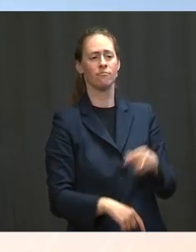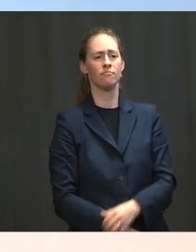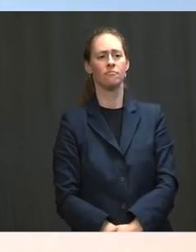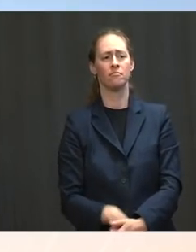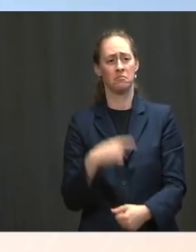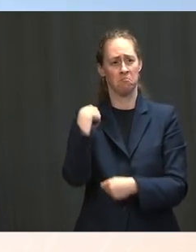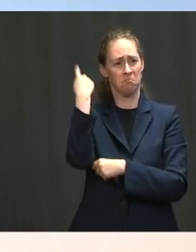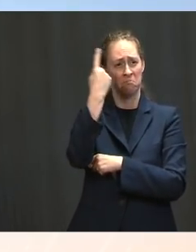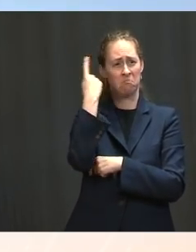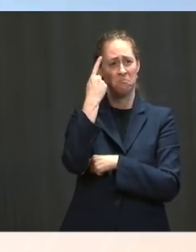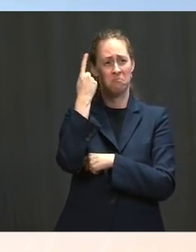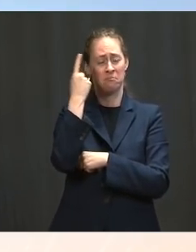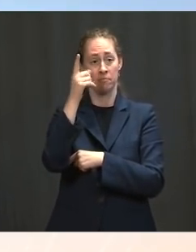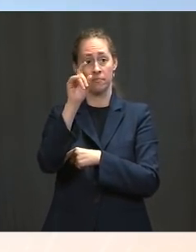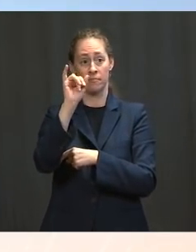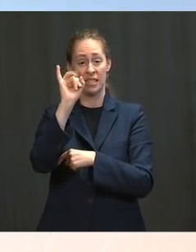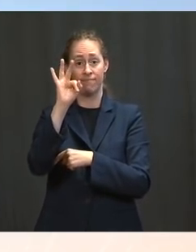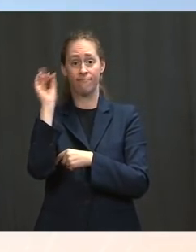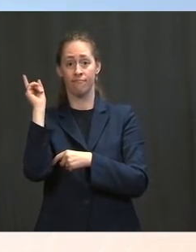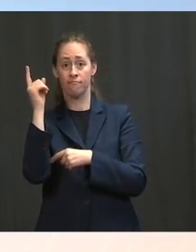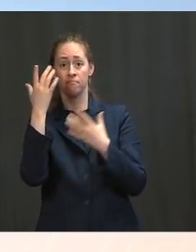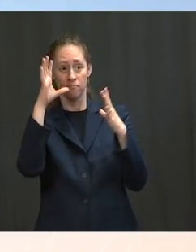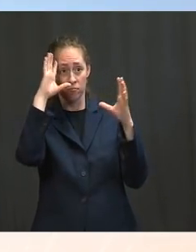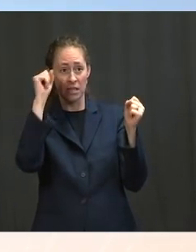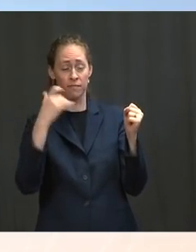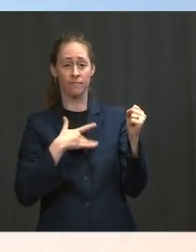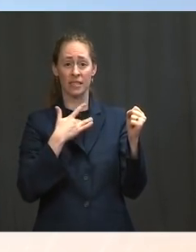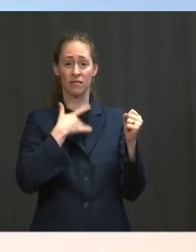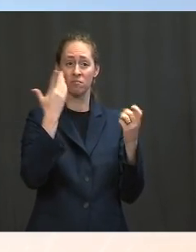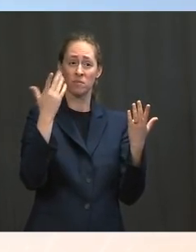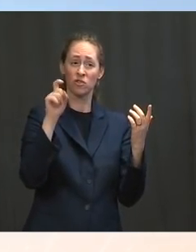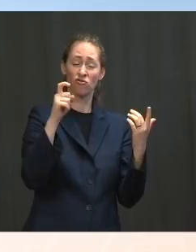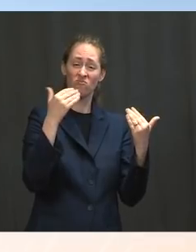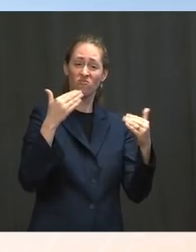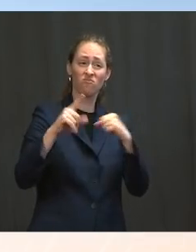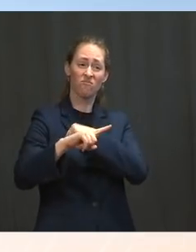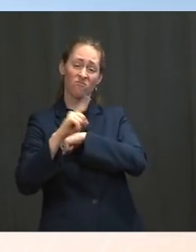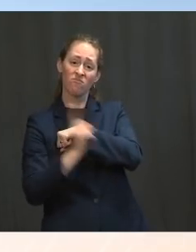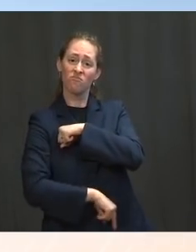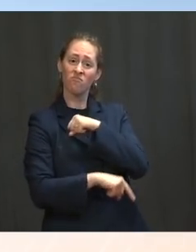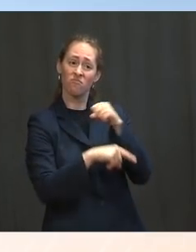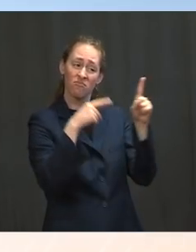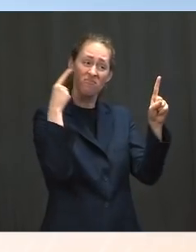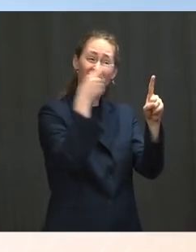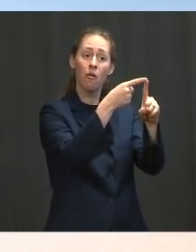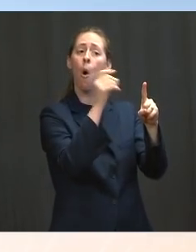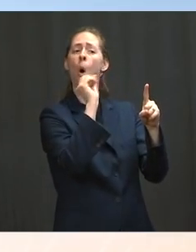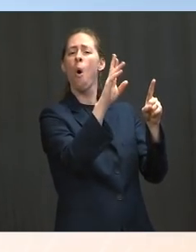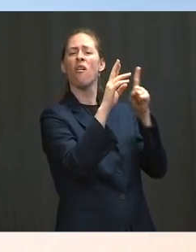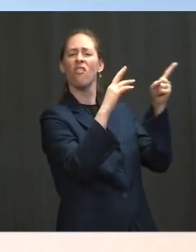or actually direct it at the Russian state instead for harboring? How do you guys approach that?